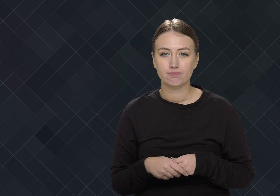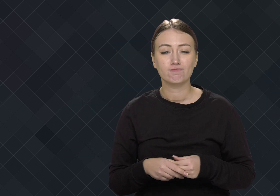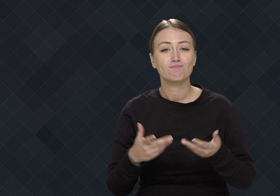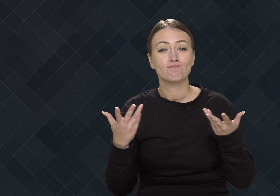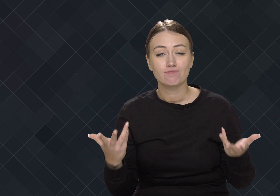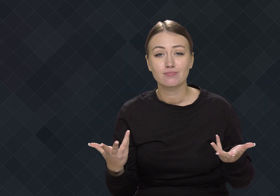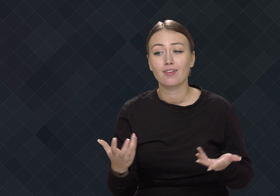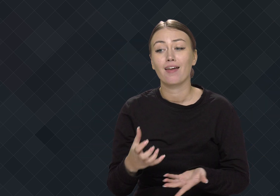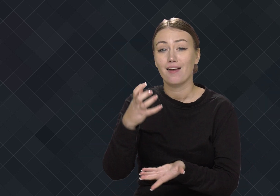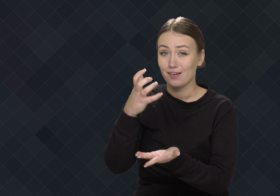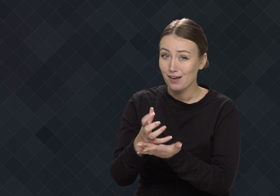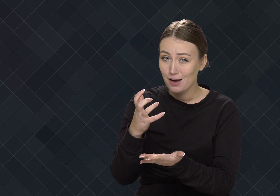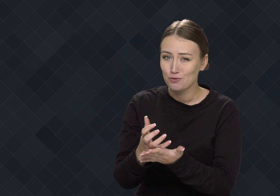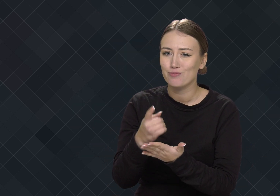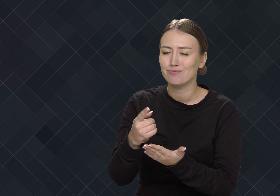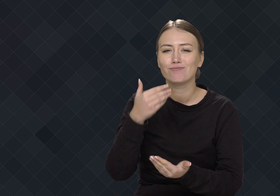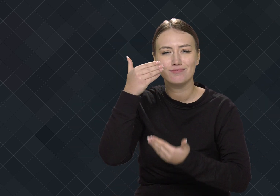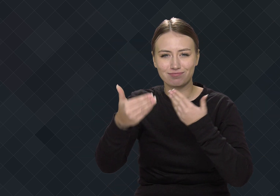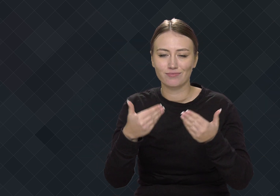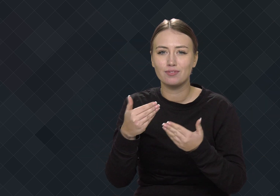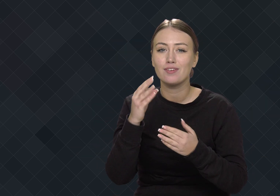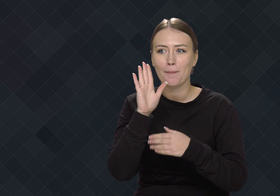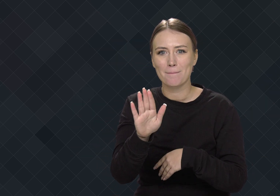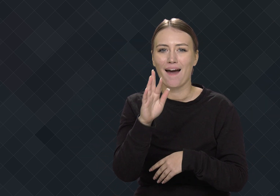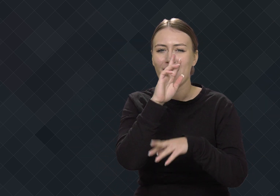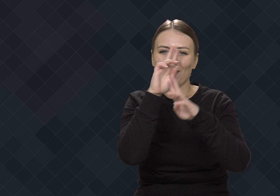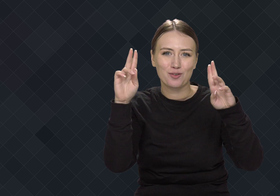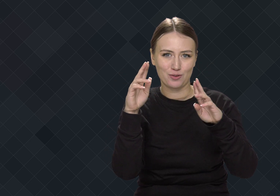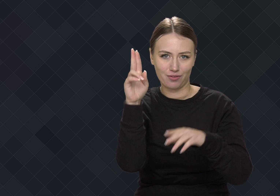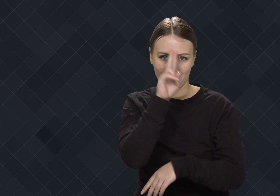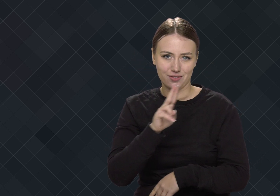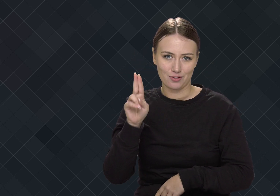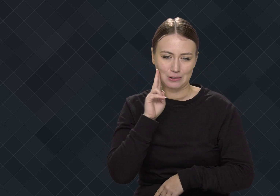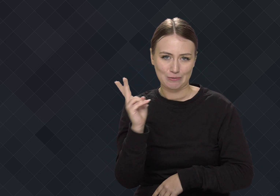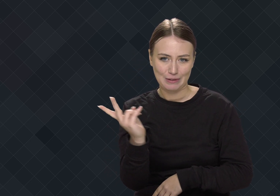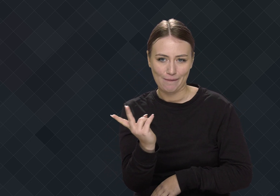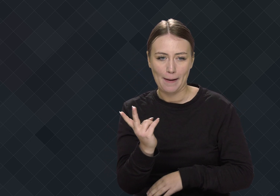Certainly, such age-appropriate translations have helped Jakub in his role as an interpreter as an adult.